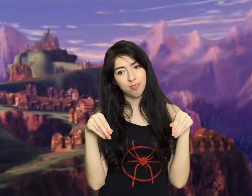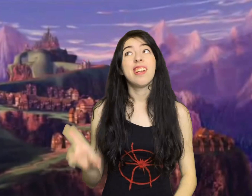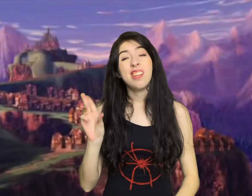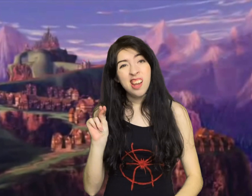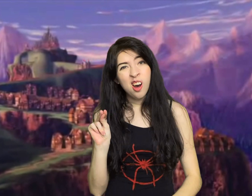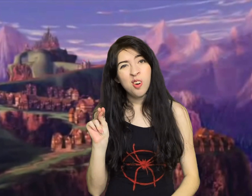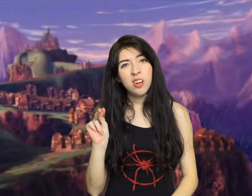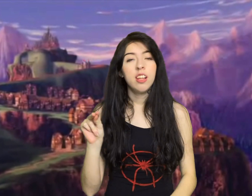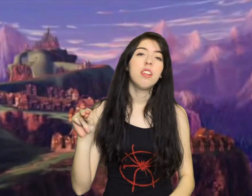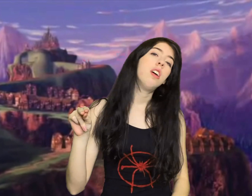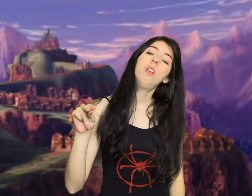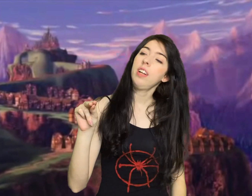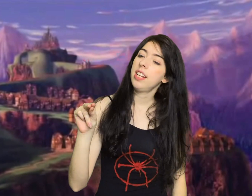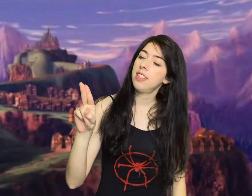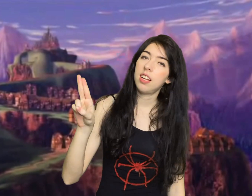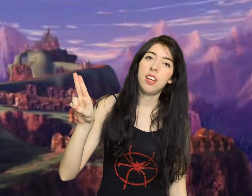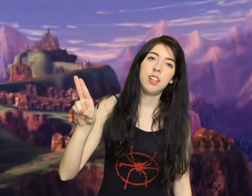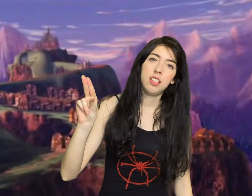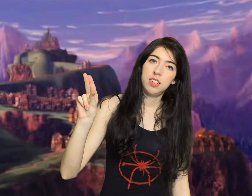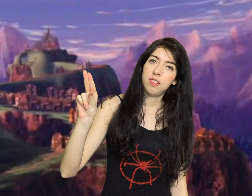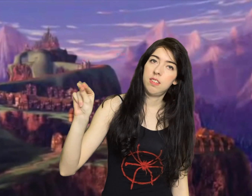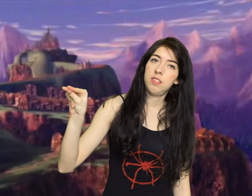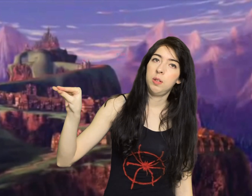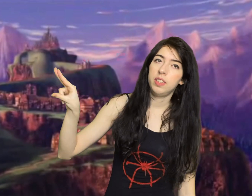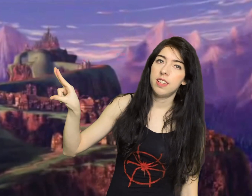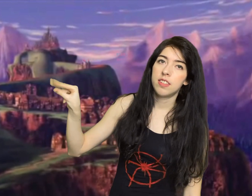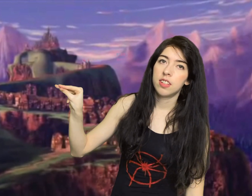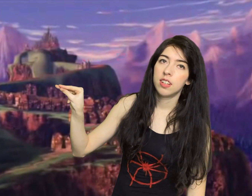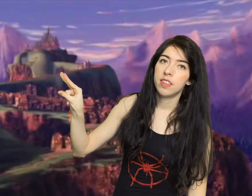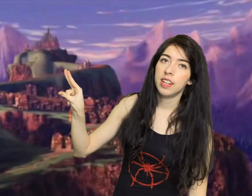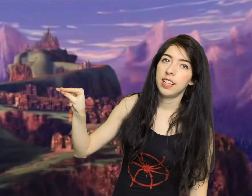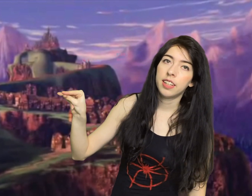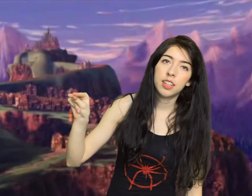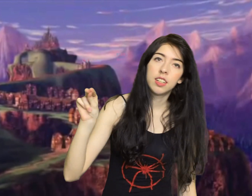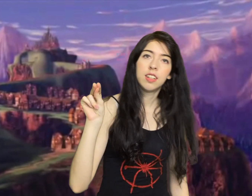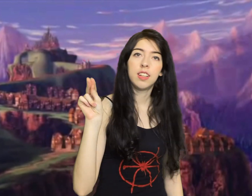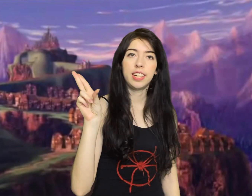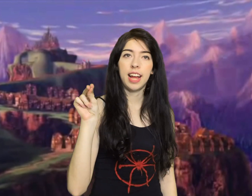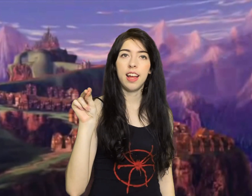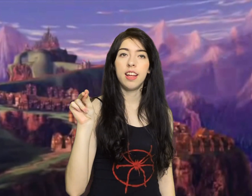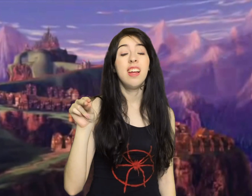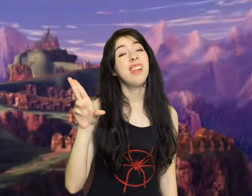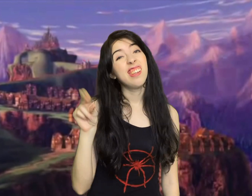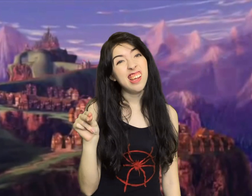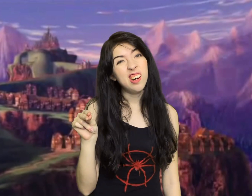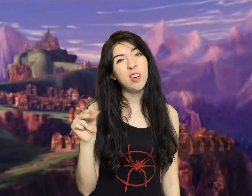NO. NO is uh doing this thing here like that NO